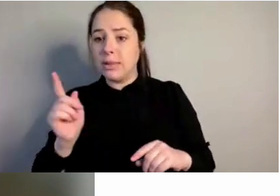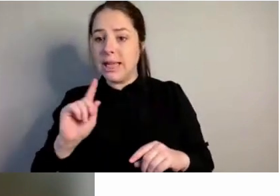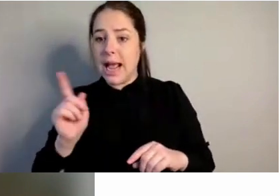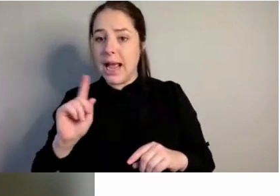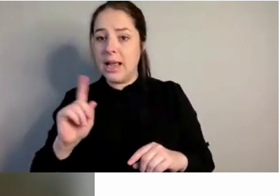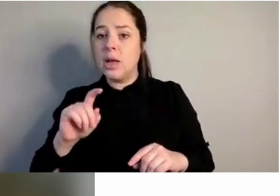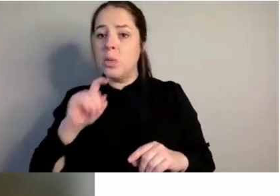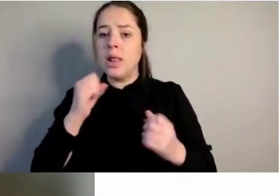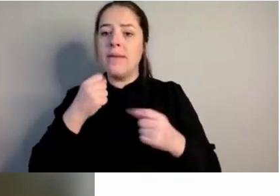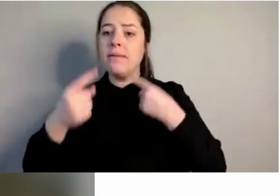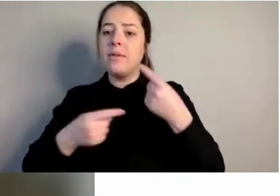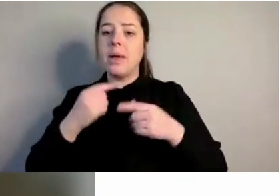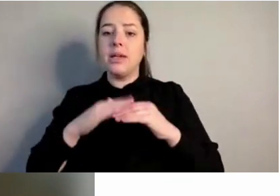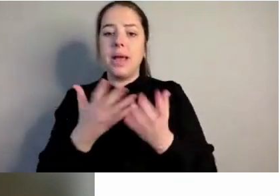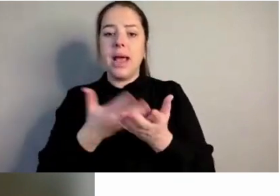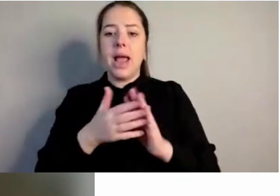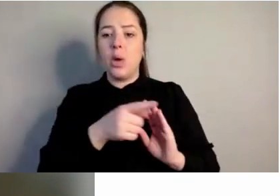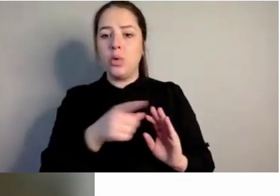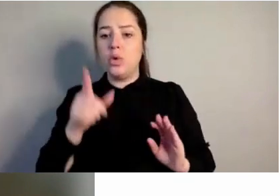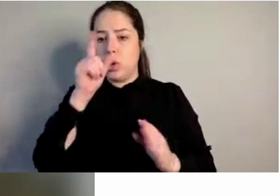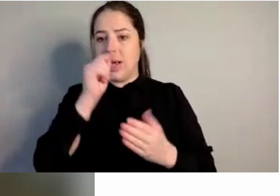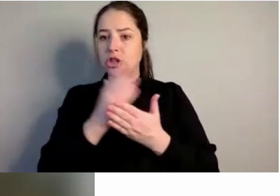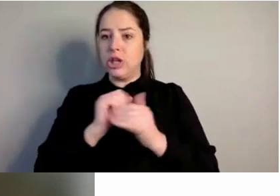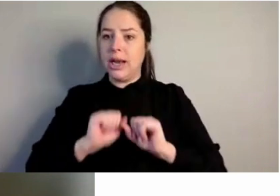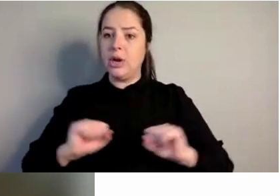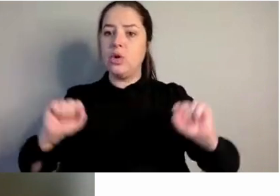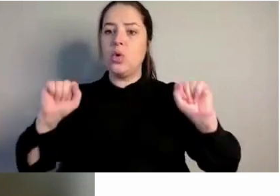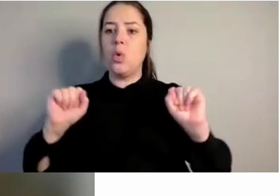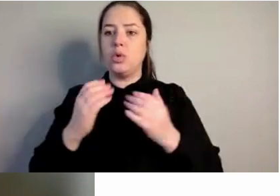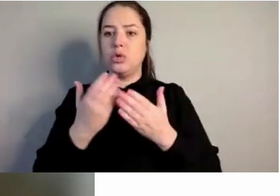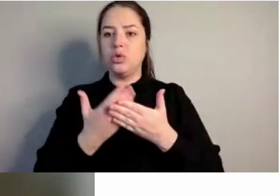about how share your own story of working in the APS,